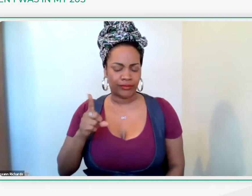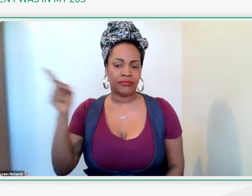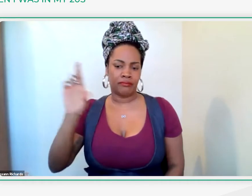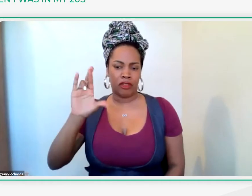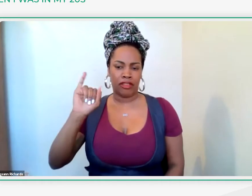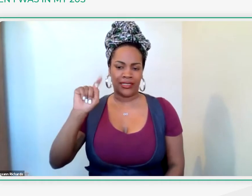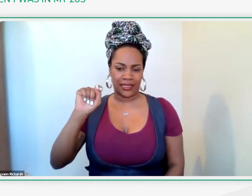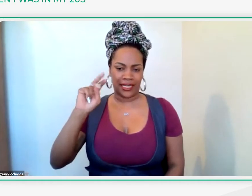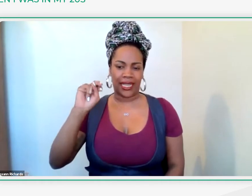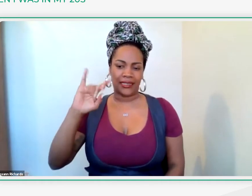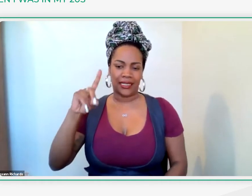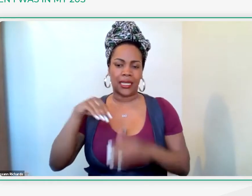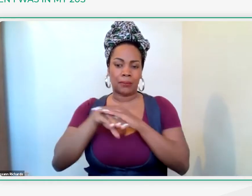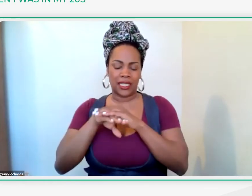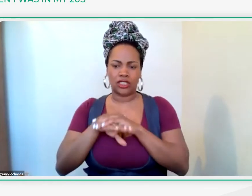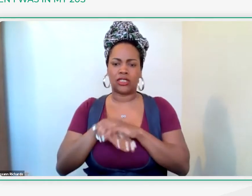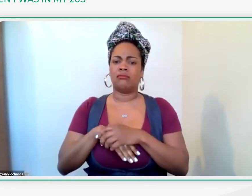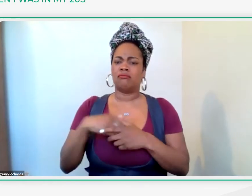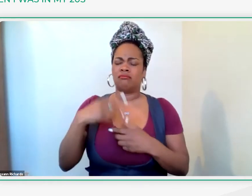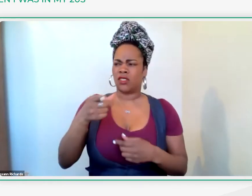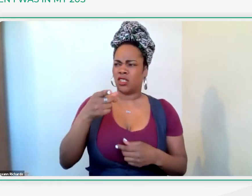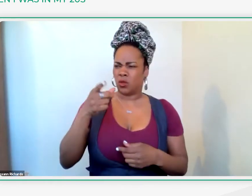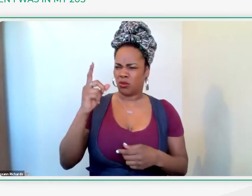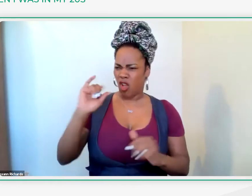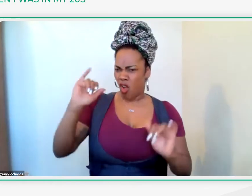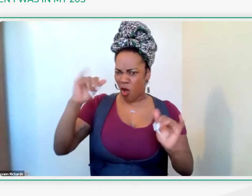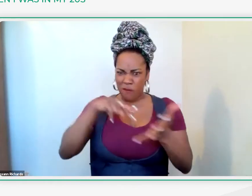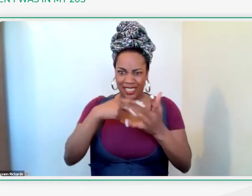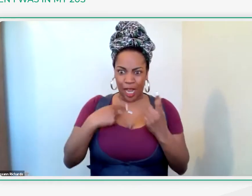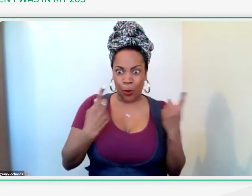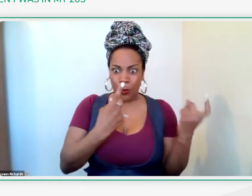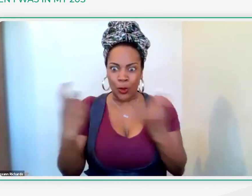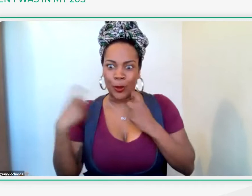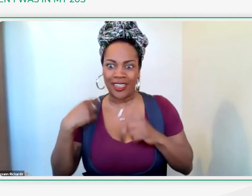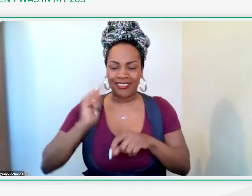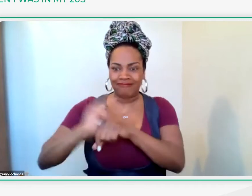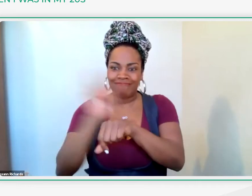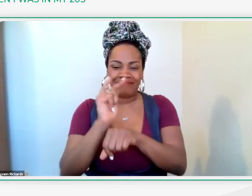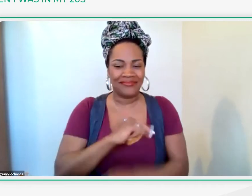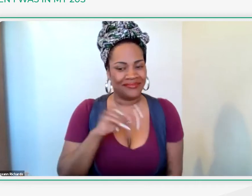I do work at RIT/NTID in admissions.